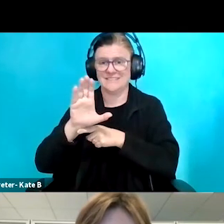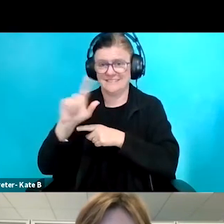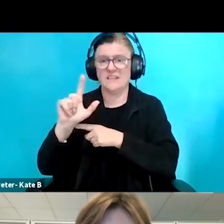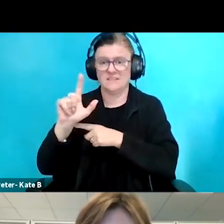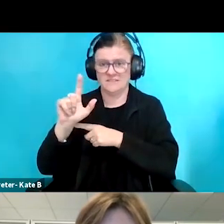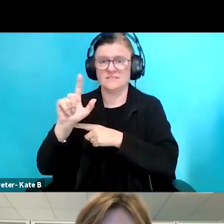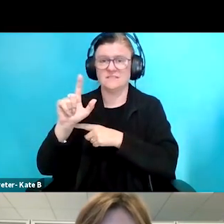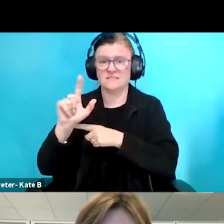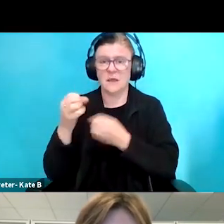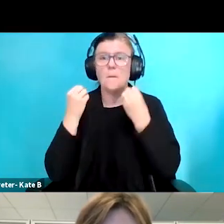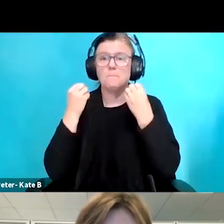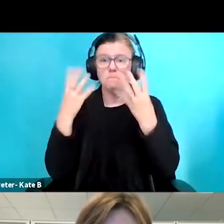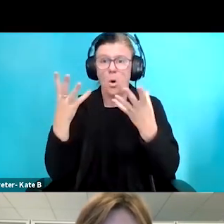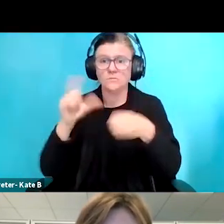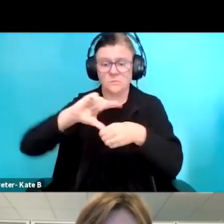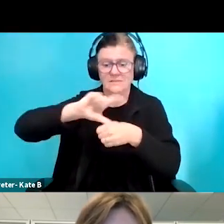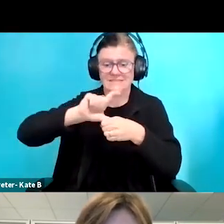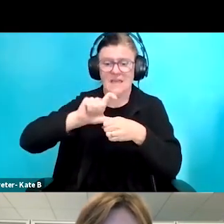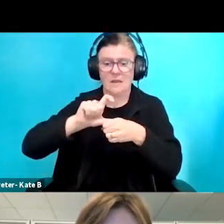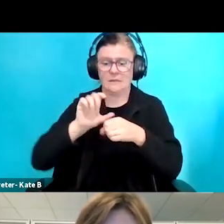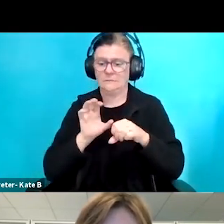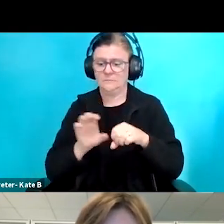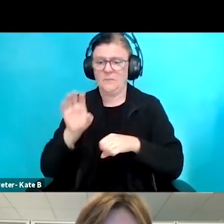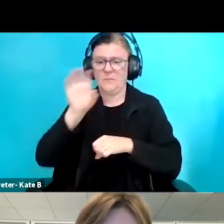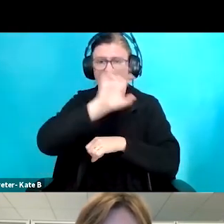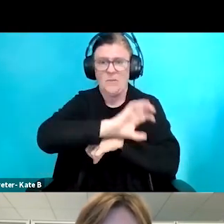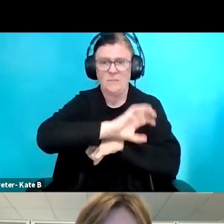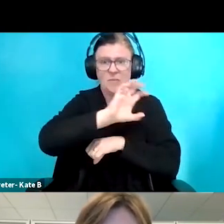multiple satellite programs across the U.S. and I would say that yeah all people